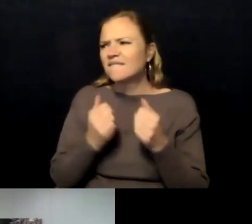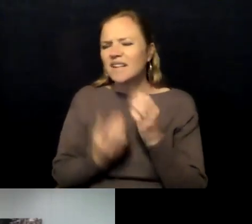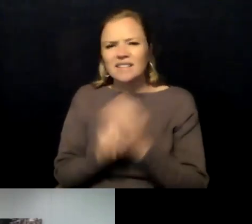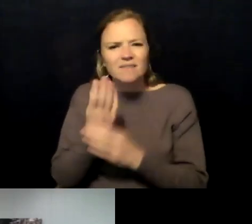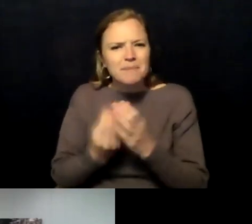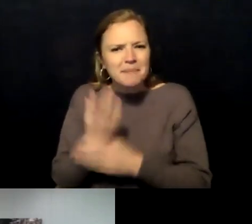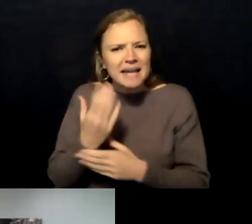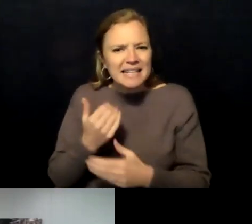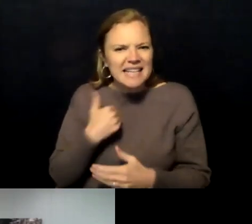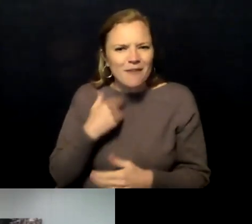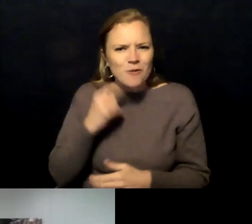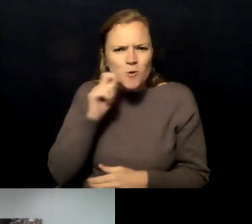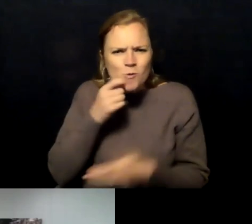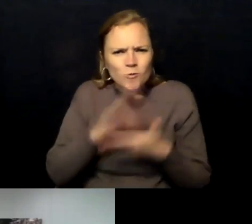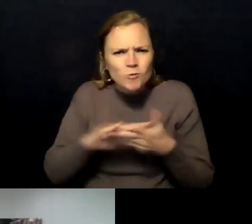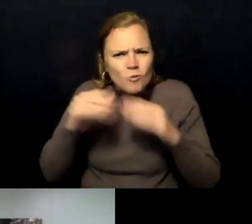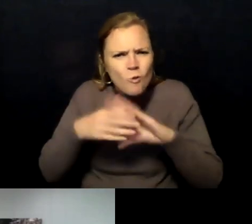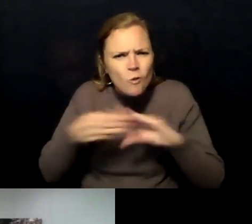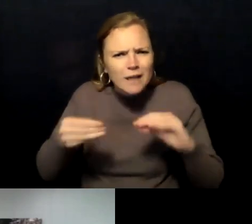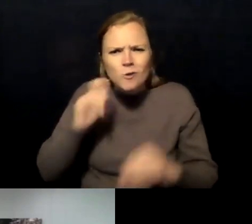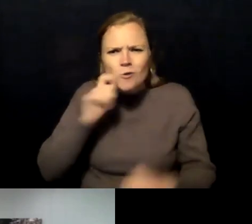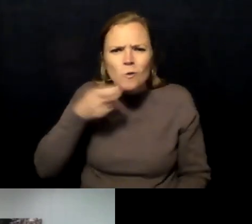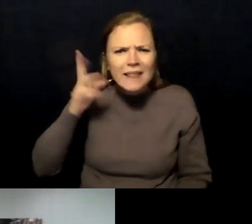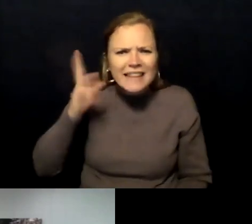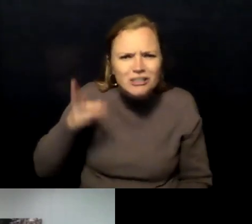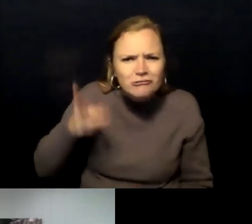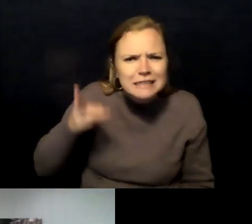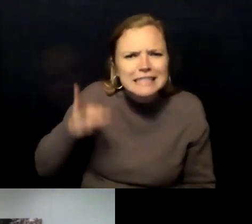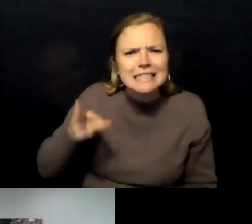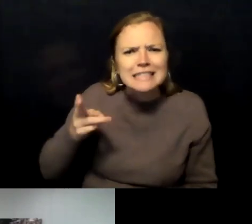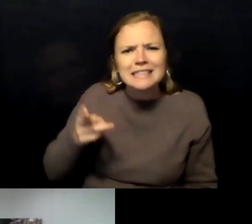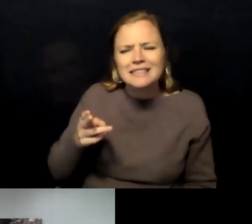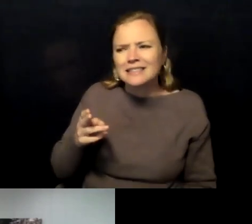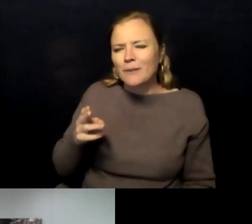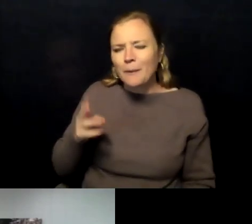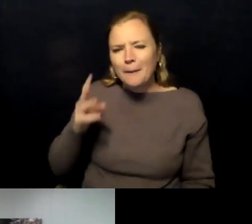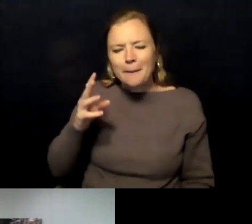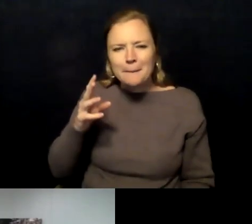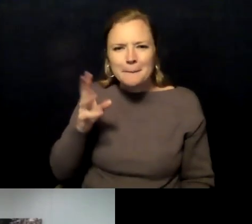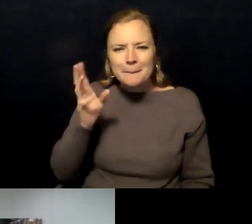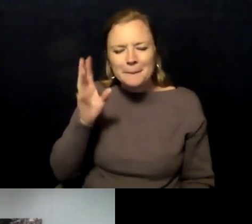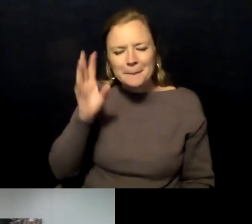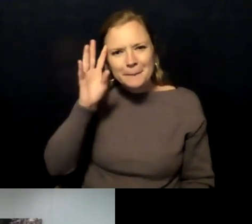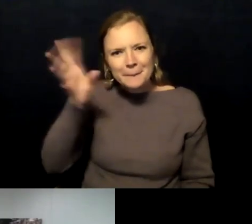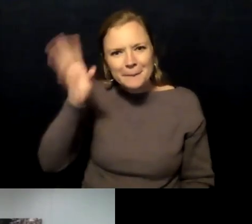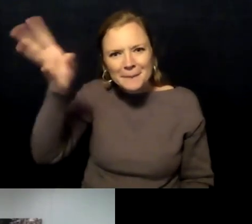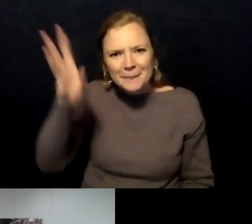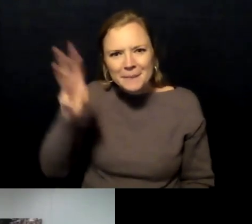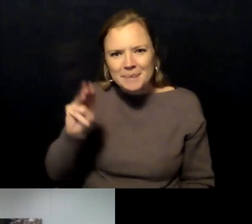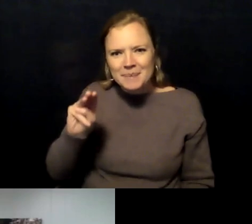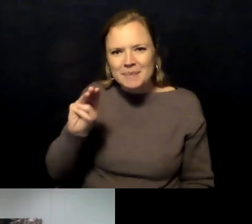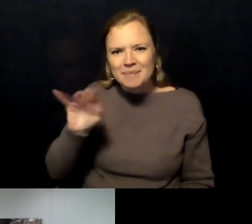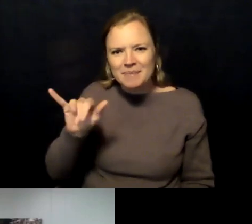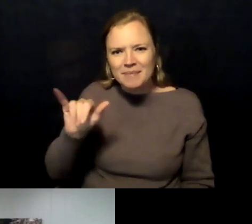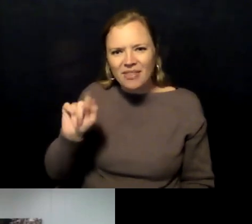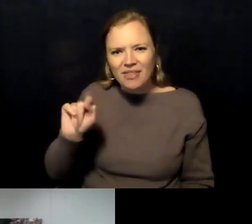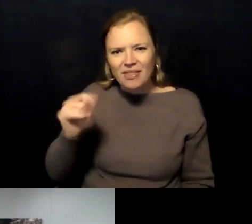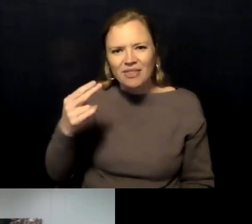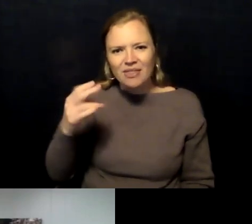really cool things in mythology and everything, but to be not to be too simplistic I probably